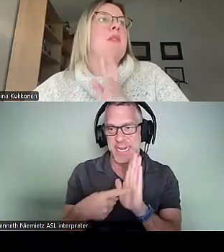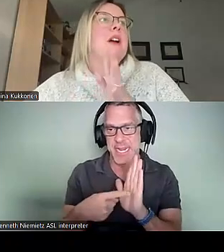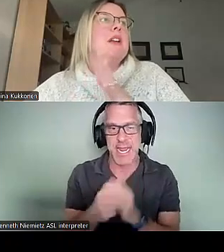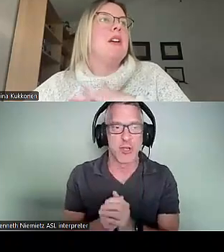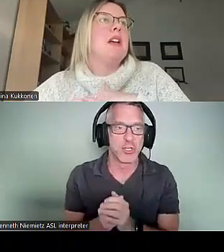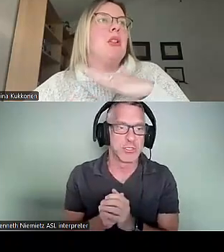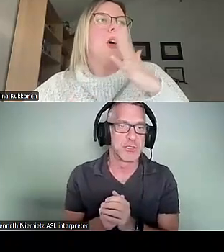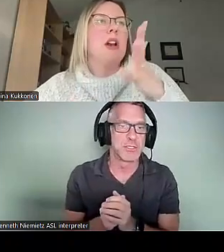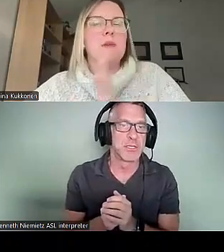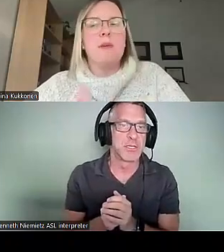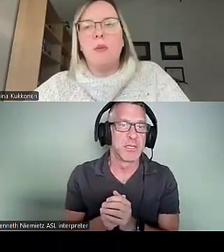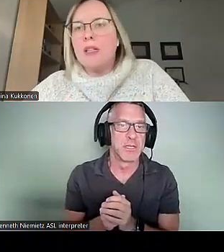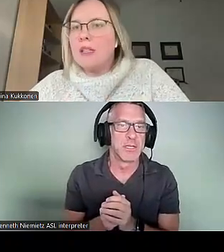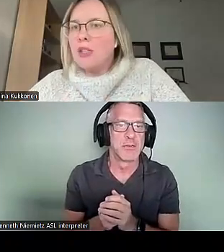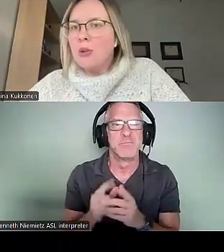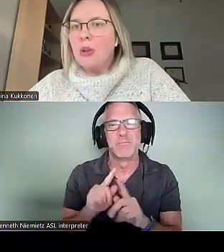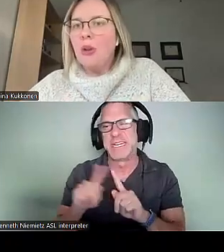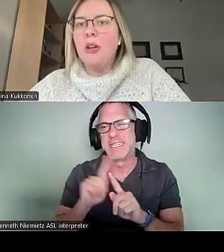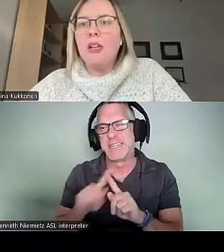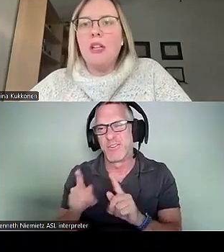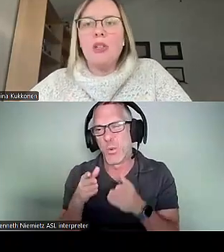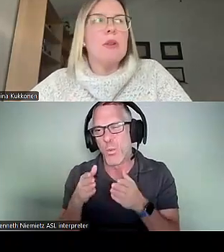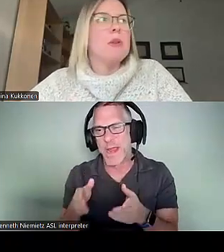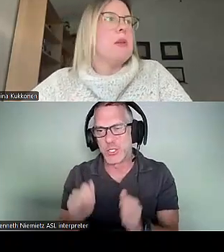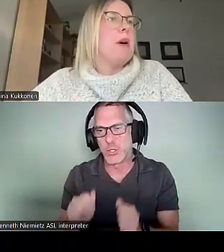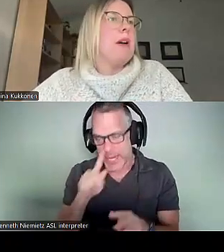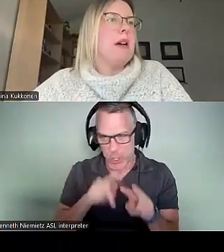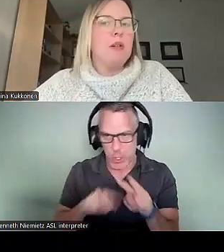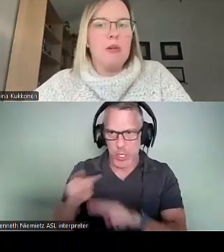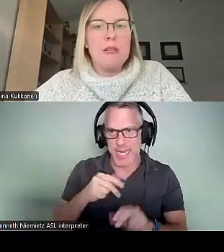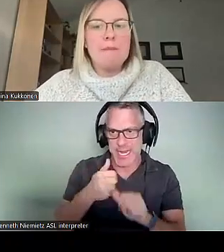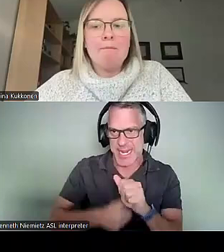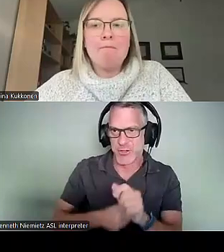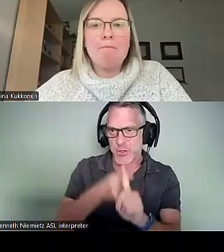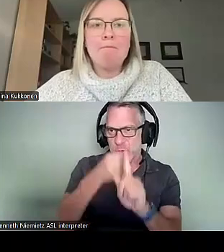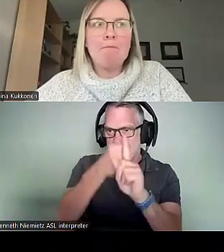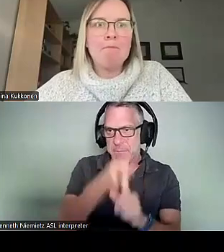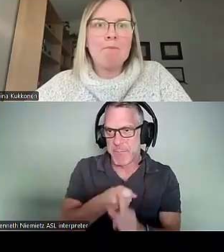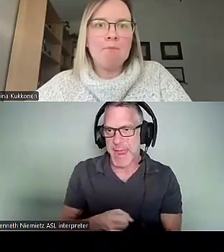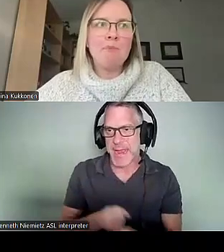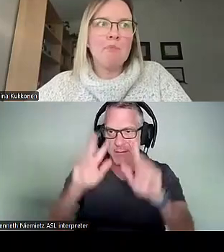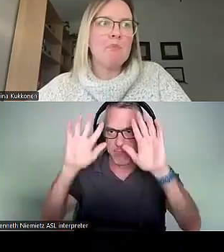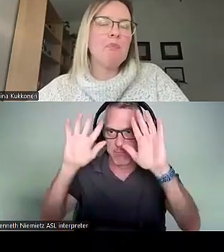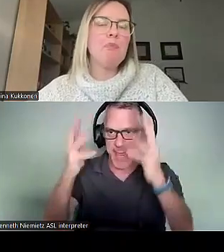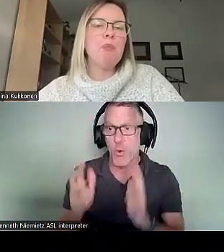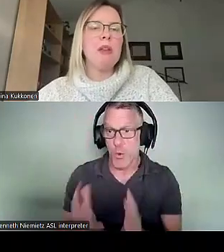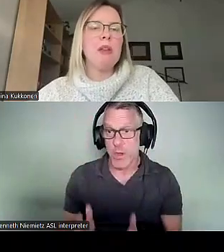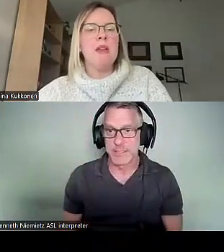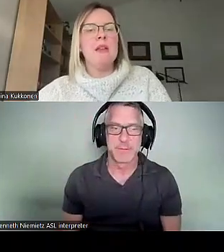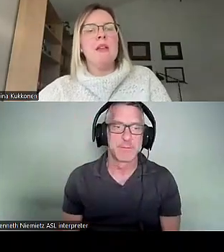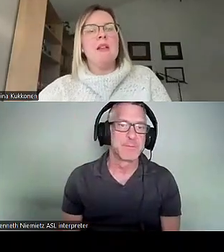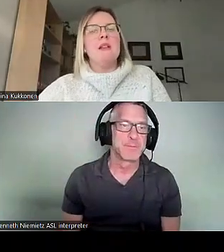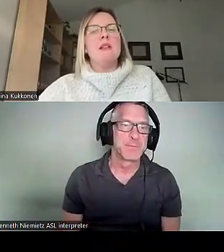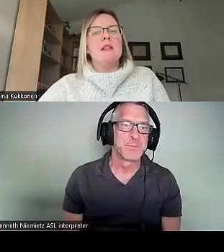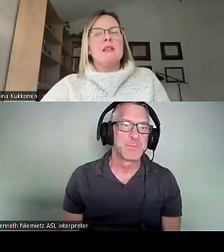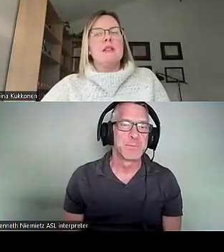provide here, again, a lot of different ways that you can look at each of those impact categories.